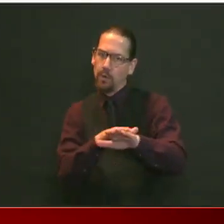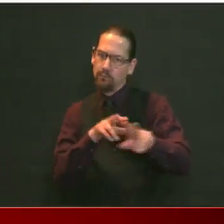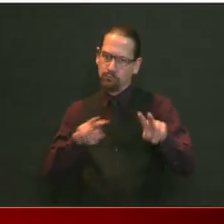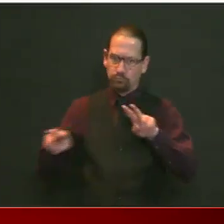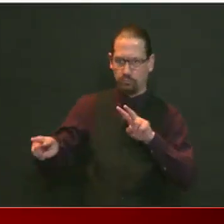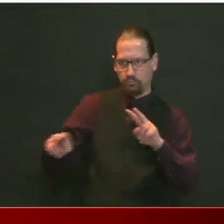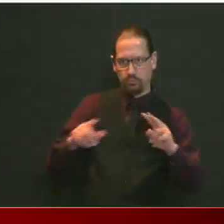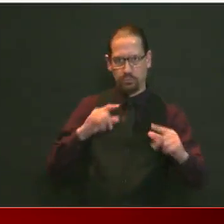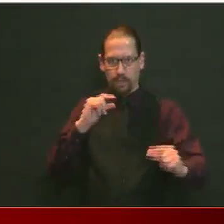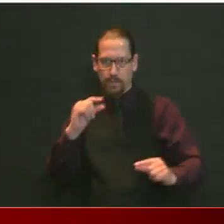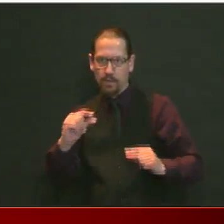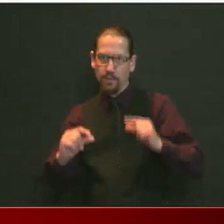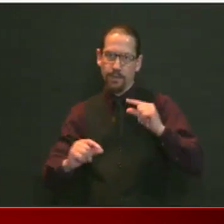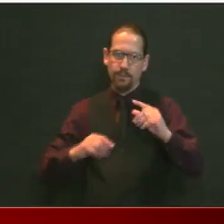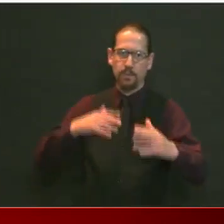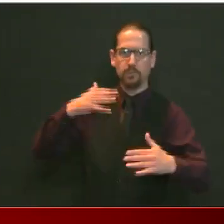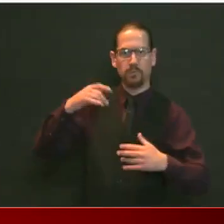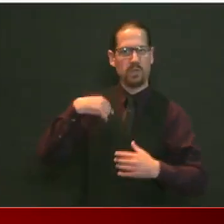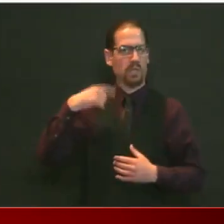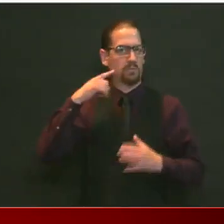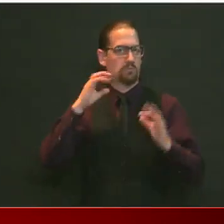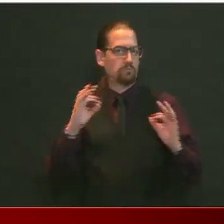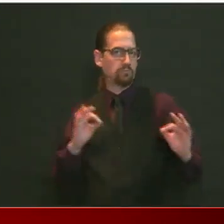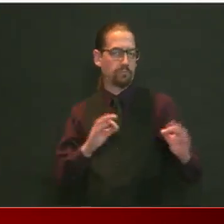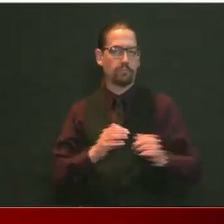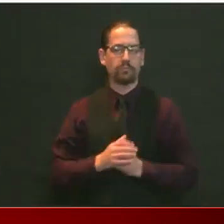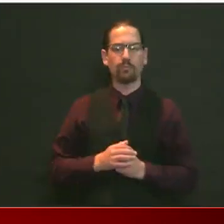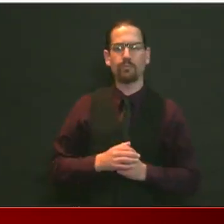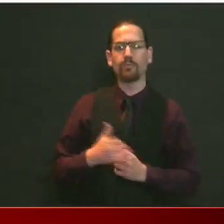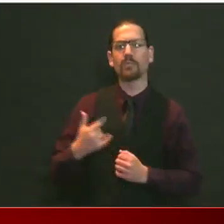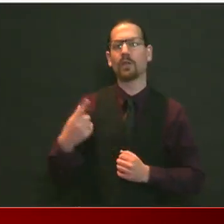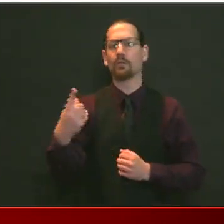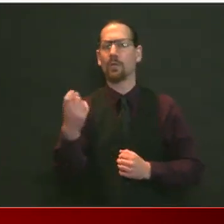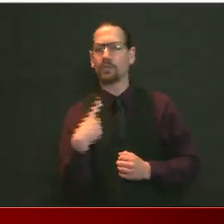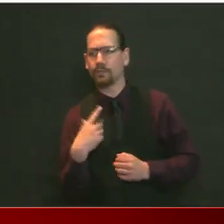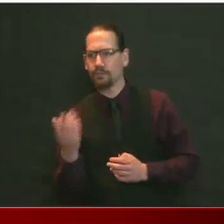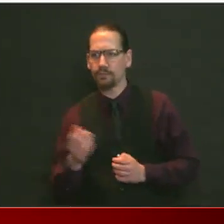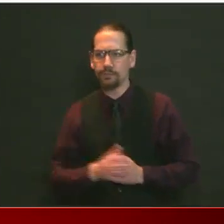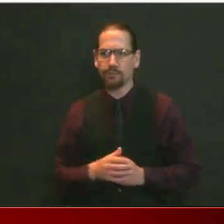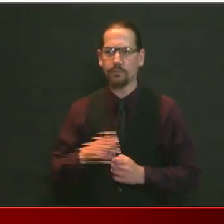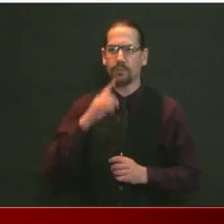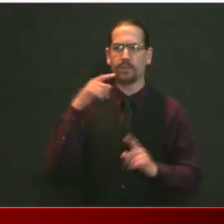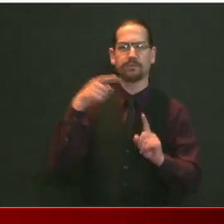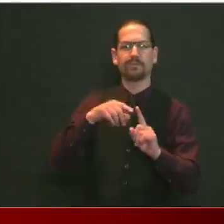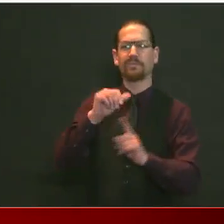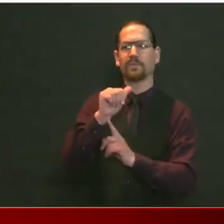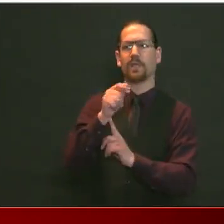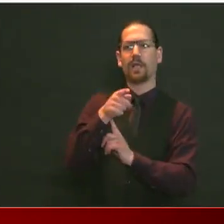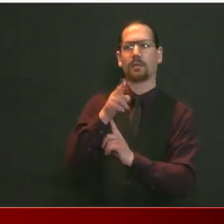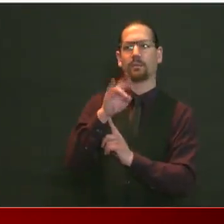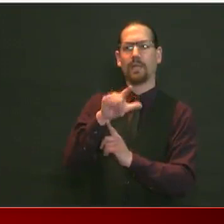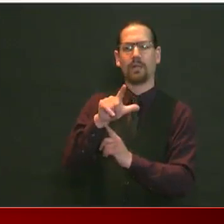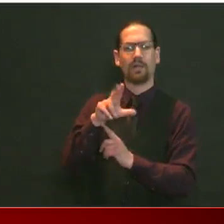TOO SLOW BY A WEEK OR TWO. MAYBE THAT GIVES YOU LIKE A SENSE OF HOW I THINK ABOUT IT. GOVERNOR, THE APRIL